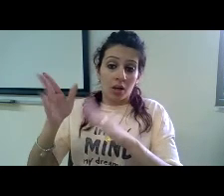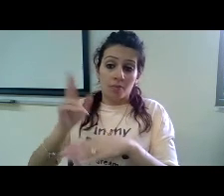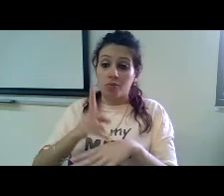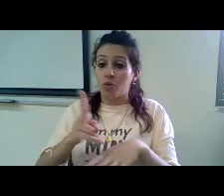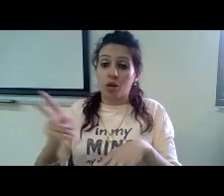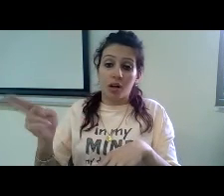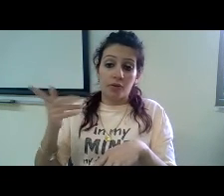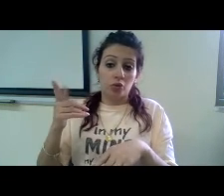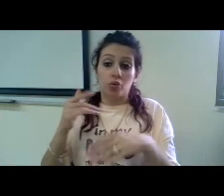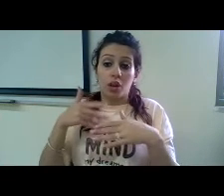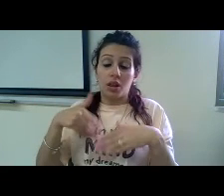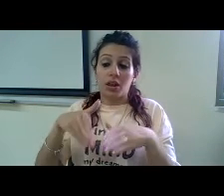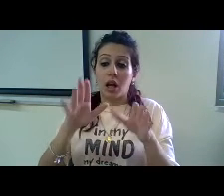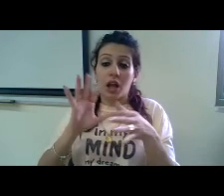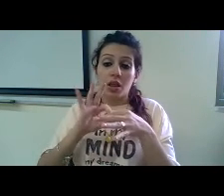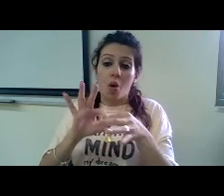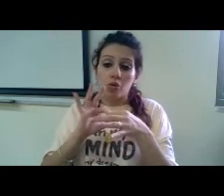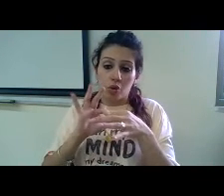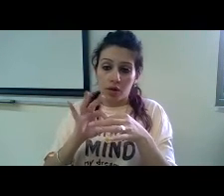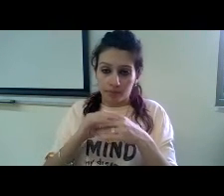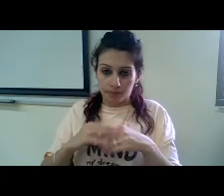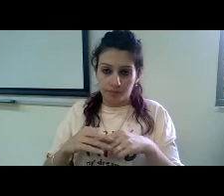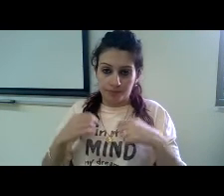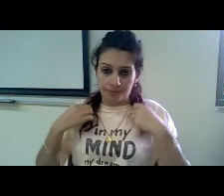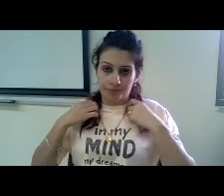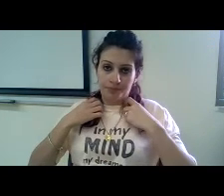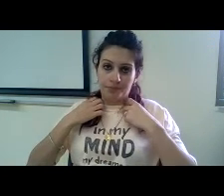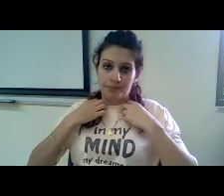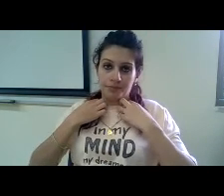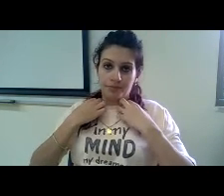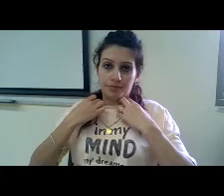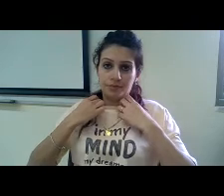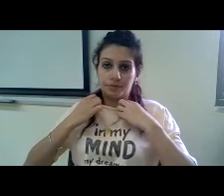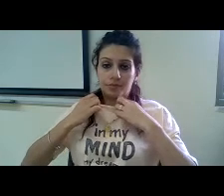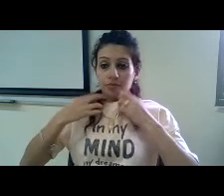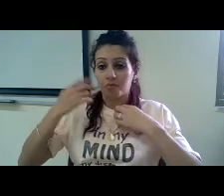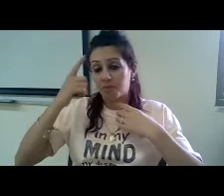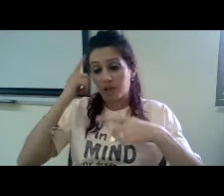with the family and students, which is responsive